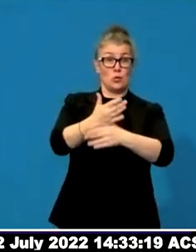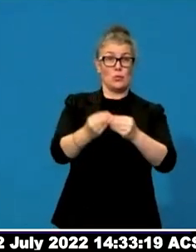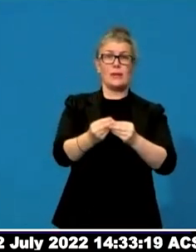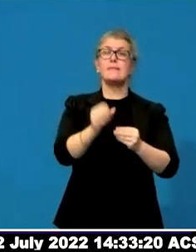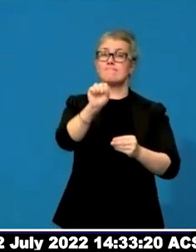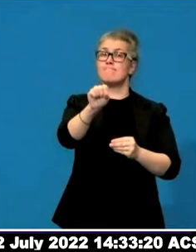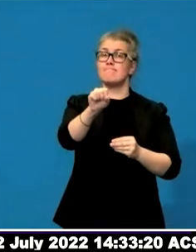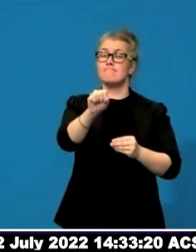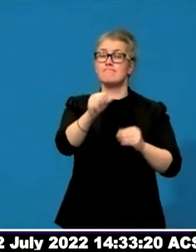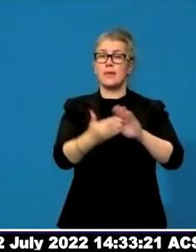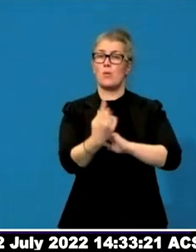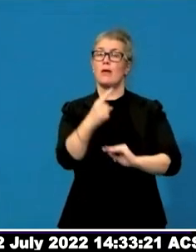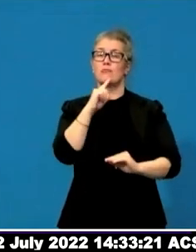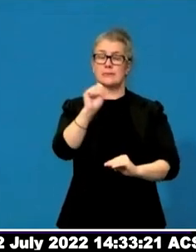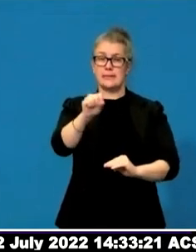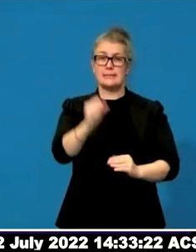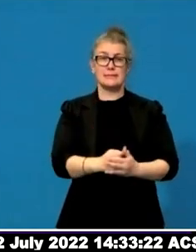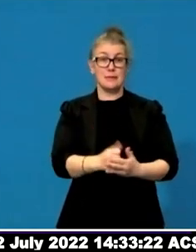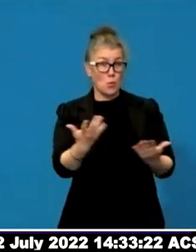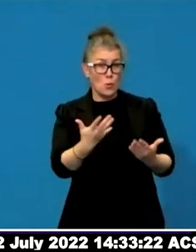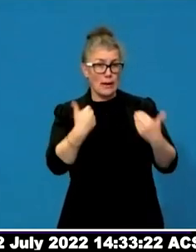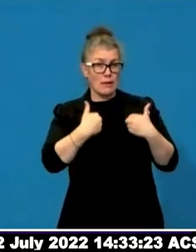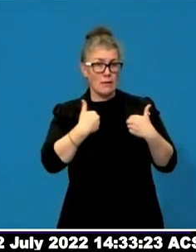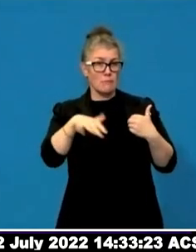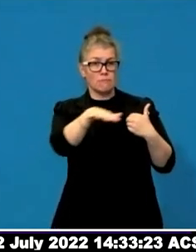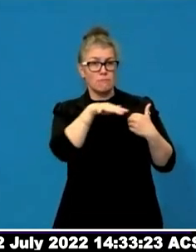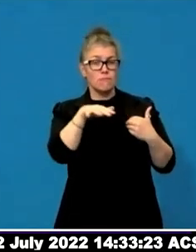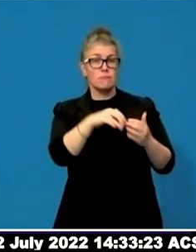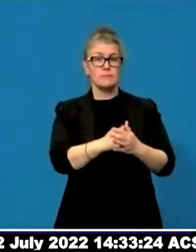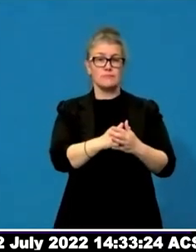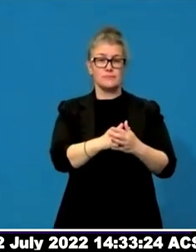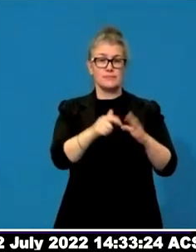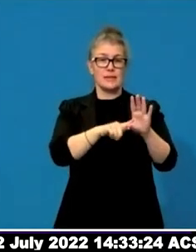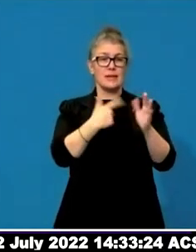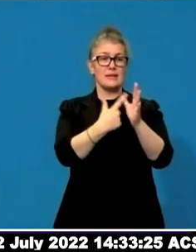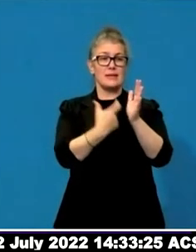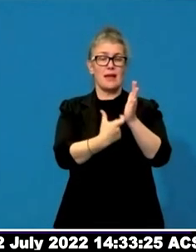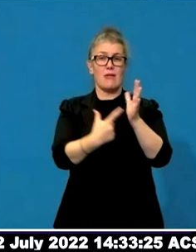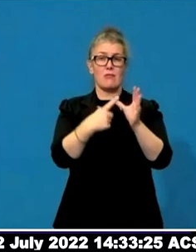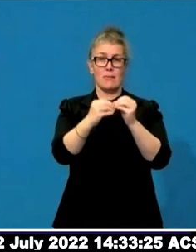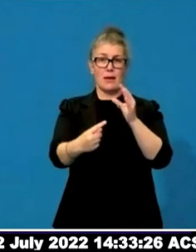Whereabouts are those clients located? Yarrabah, Far North Queensland. Cairns.